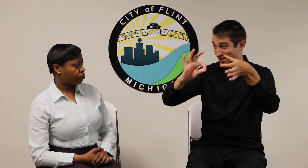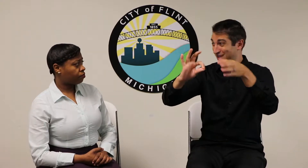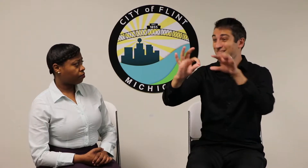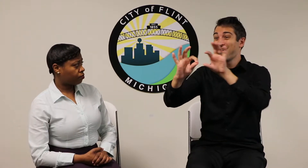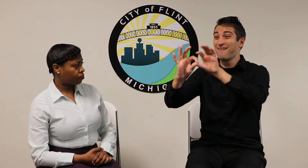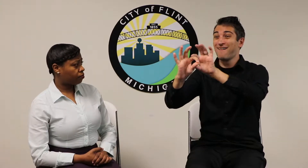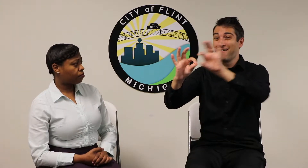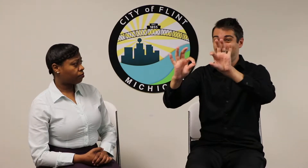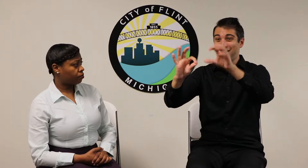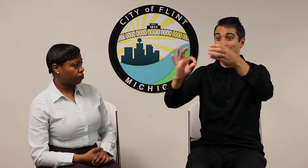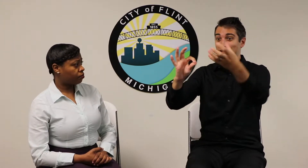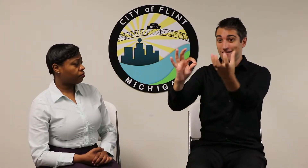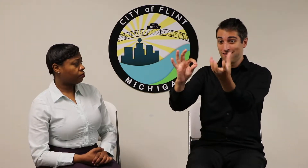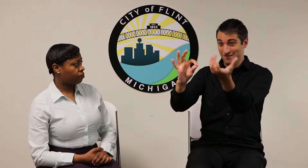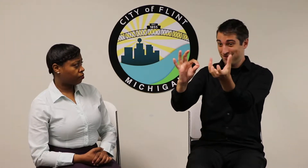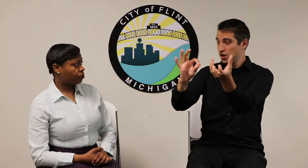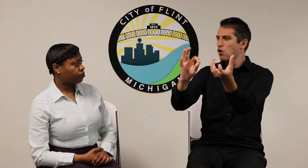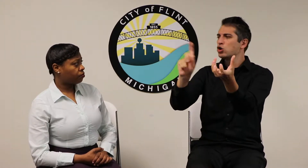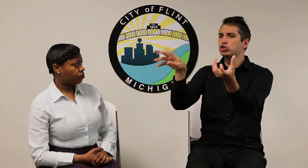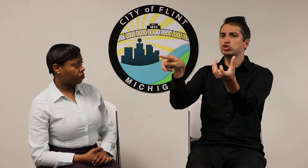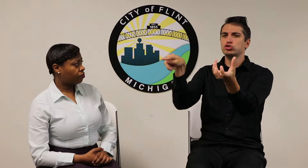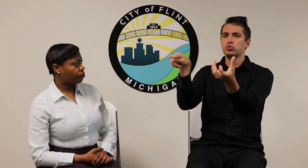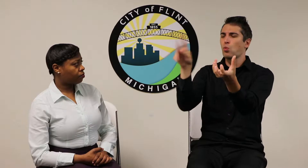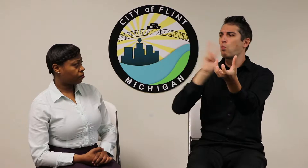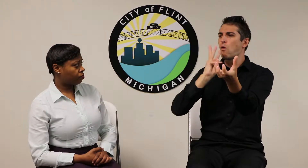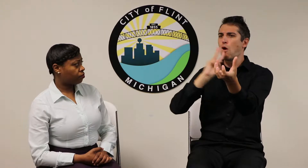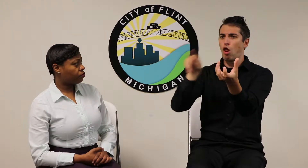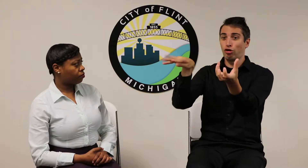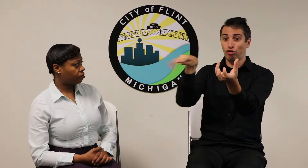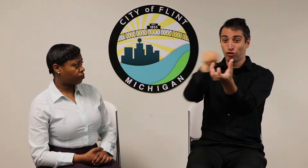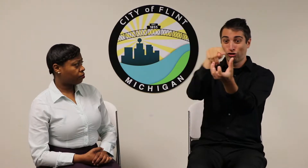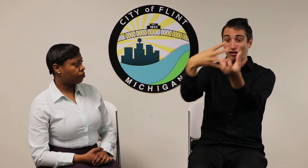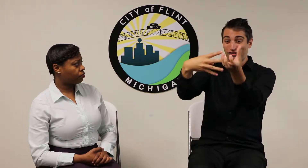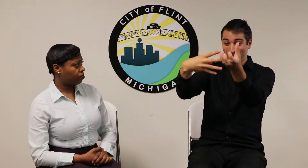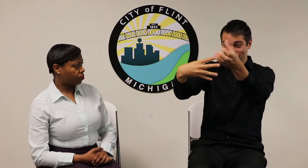much of whatever may grow in the filter as possible, because